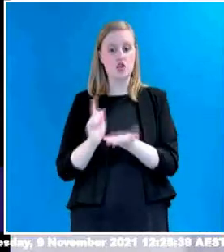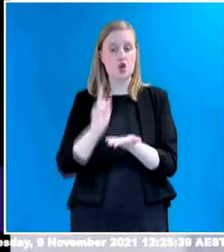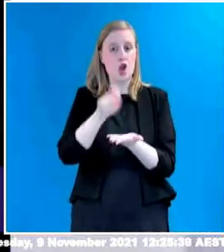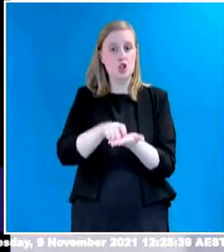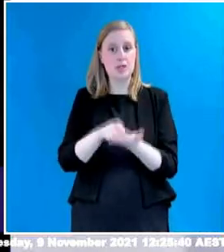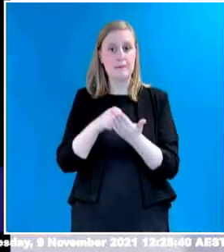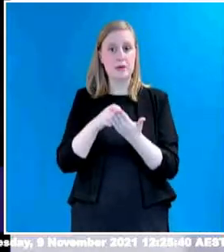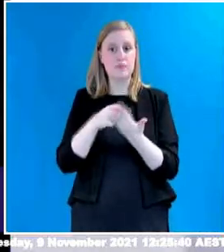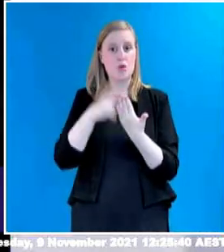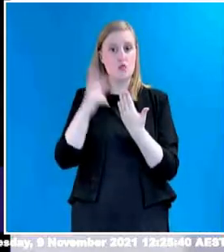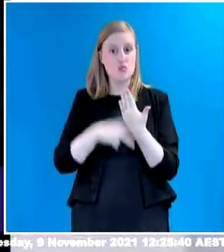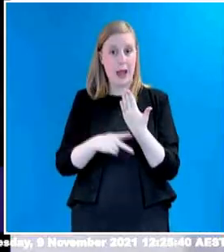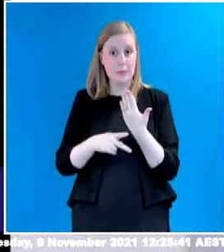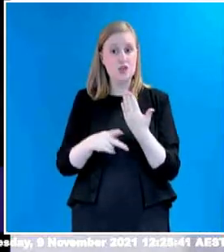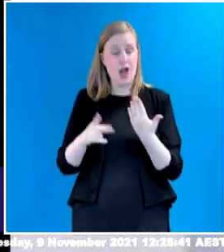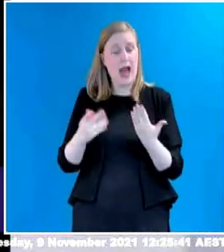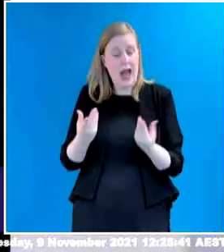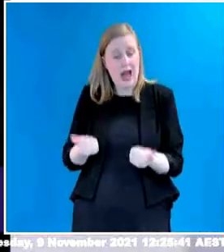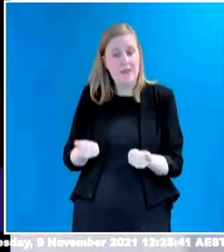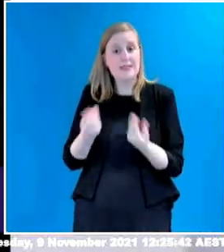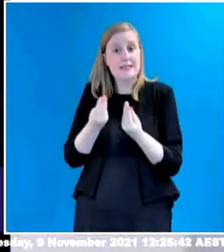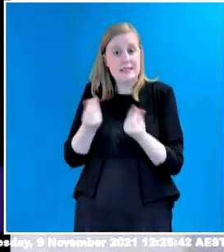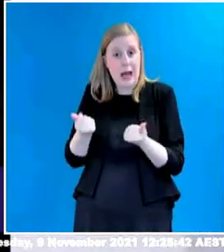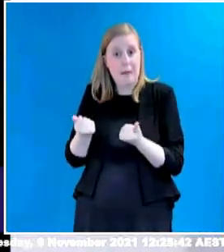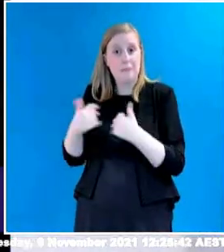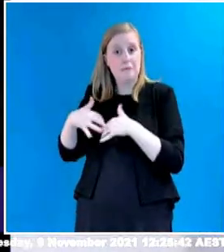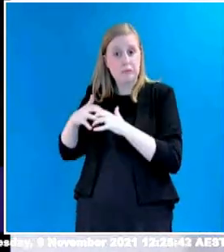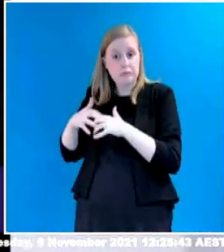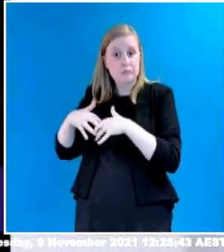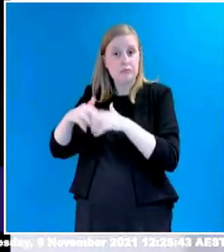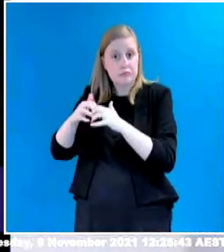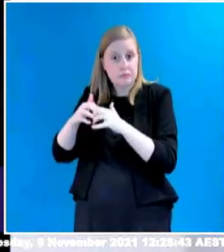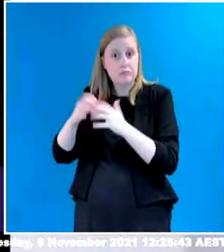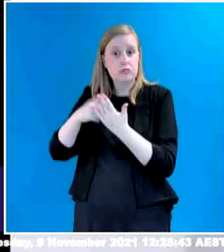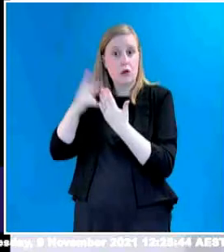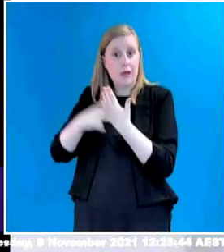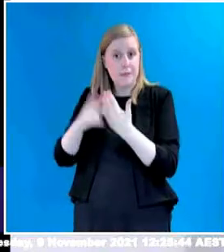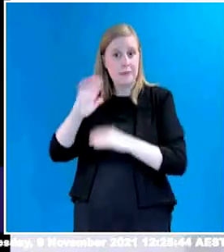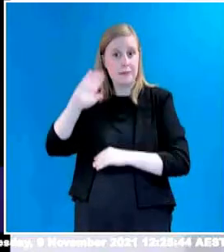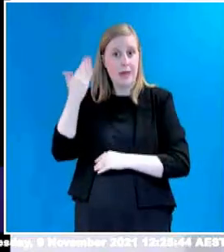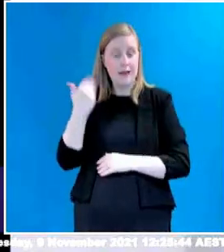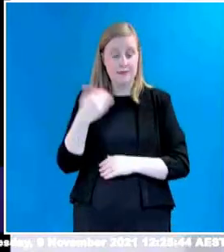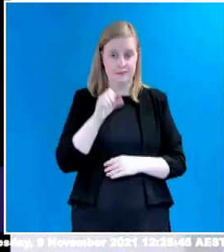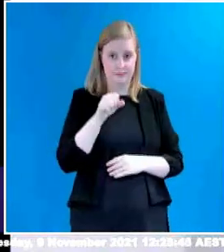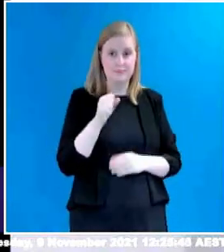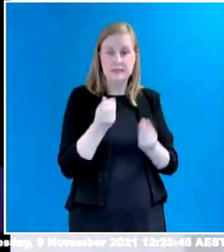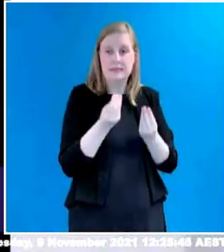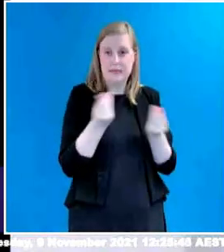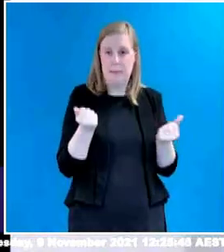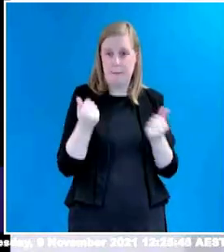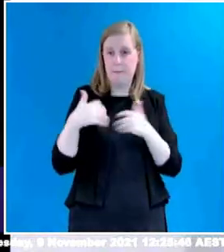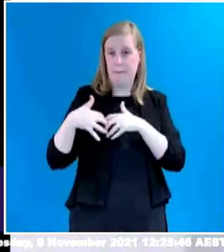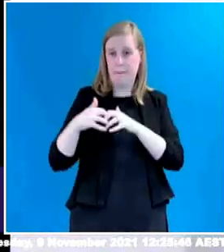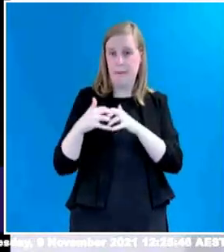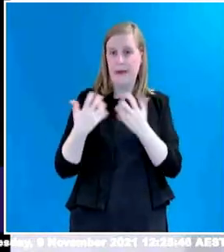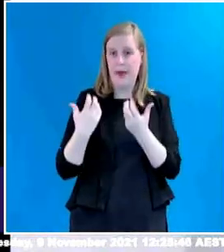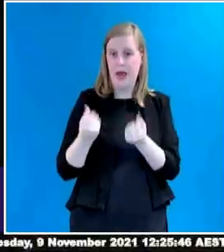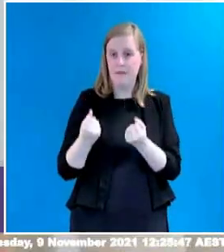So there have been some initiatives. There have been some initiatives. Most of these have happened in the last five to eight years.